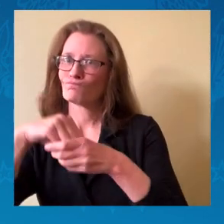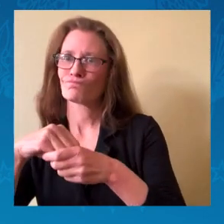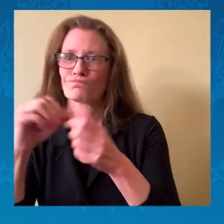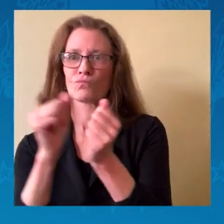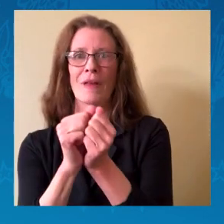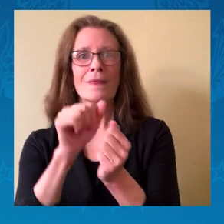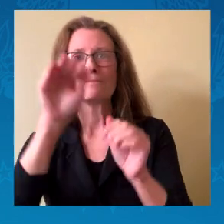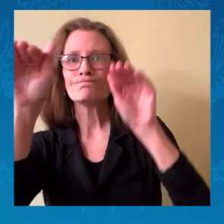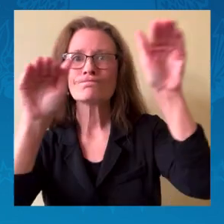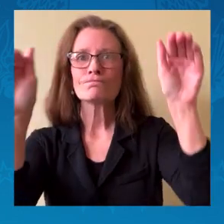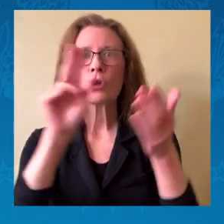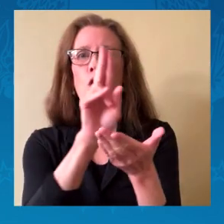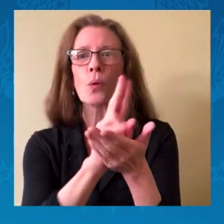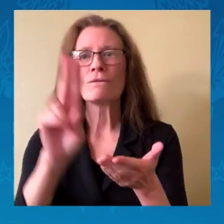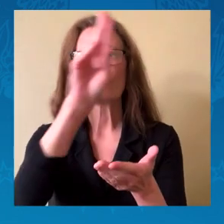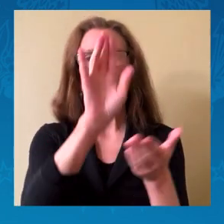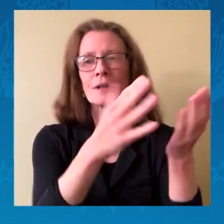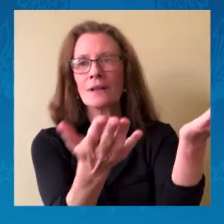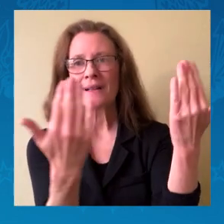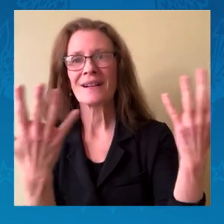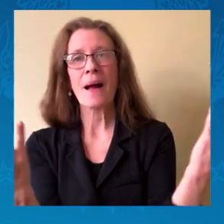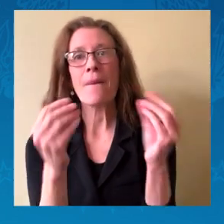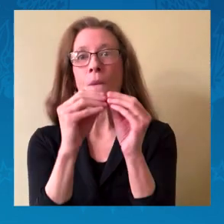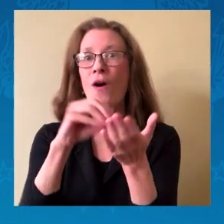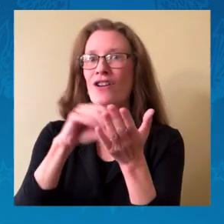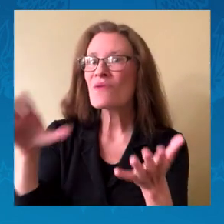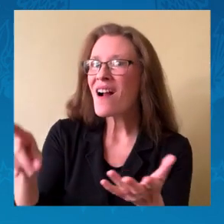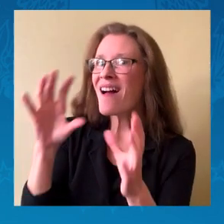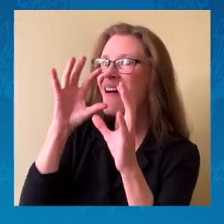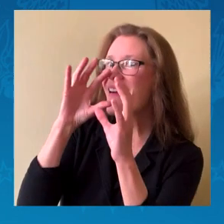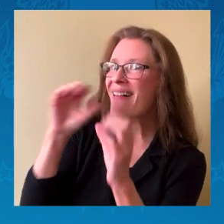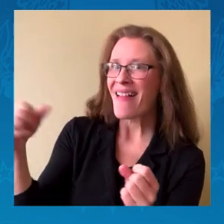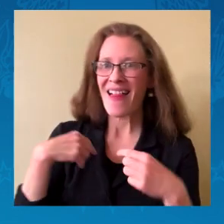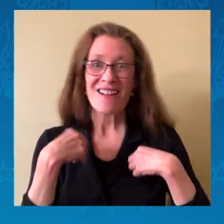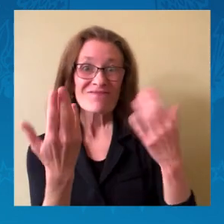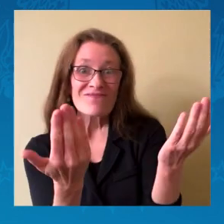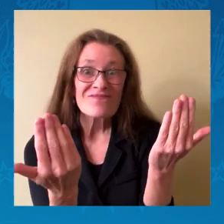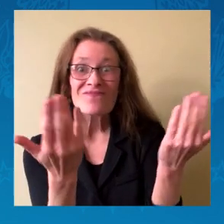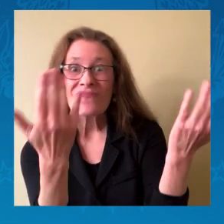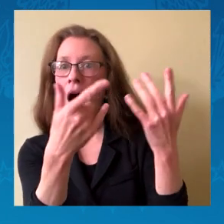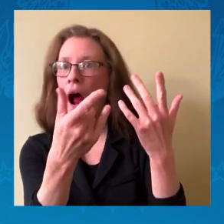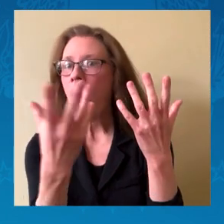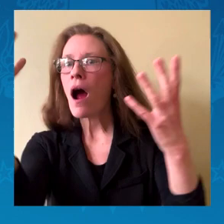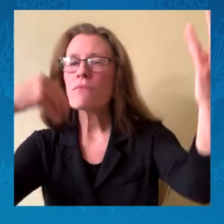to pursue careers directly impacting our national interests. Again, Madam Vice President,